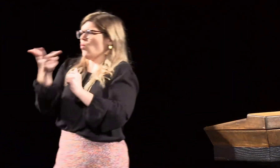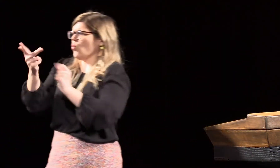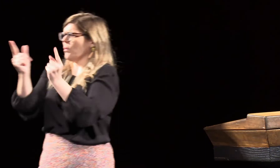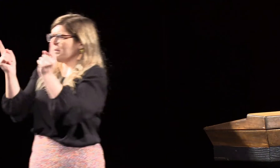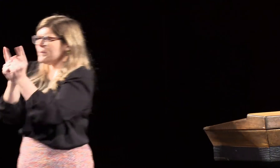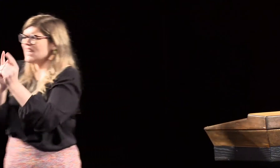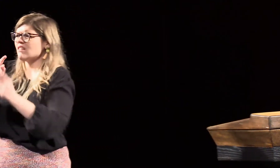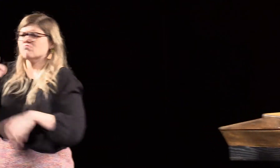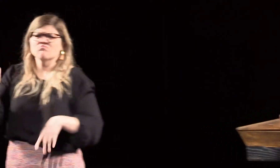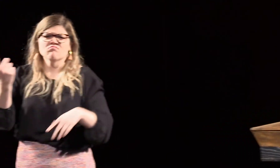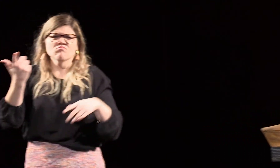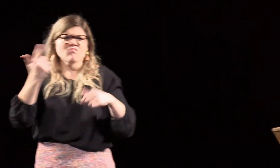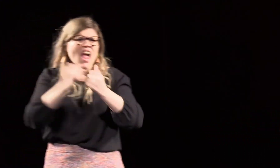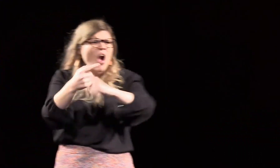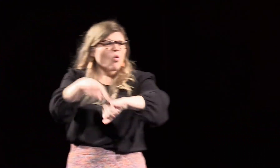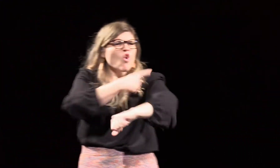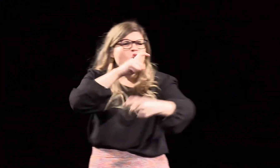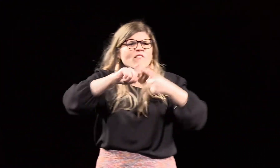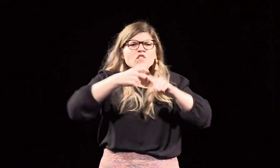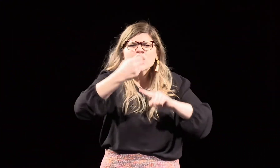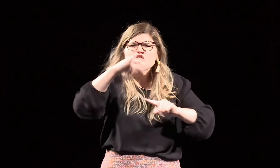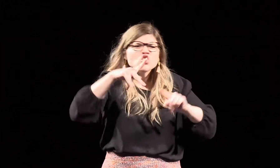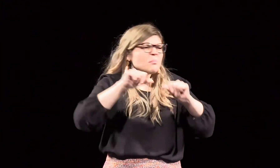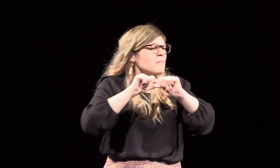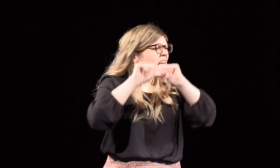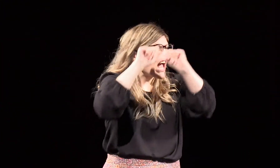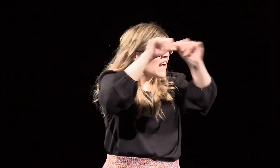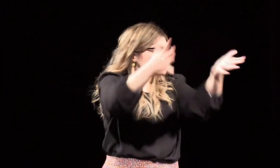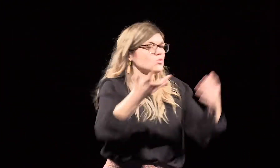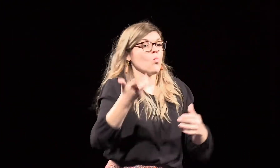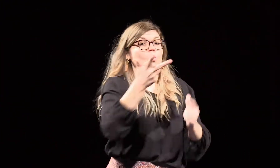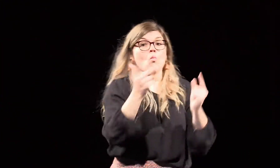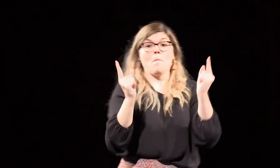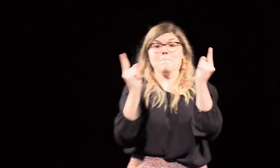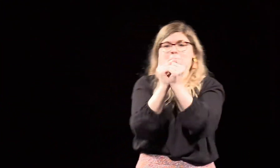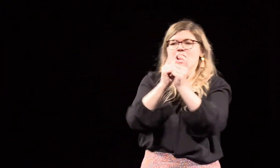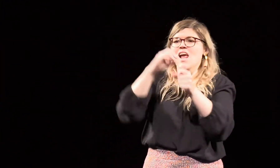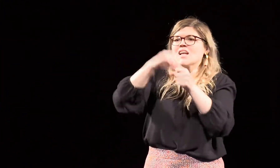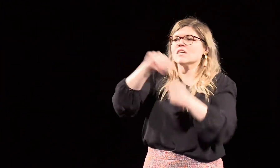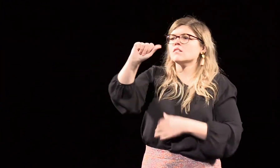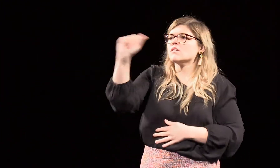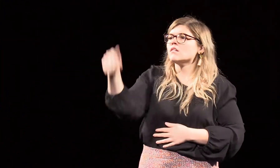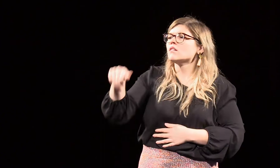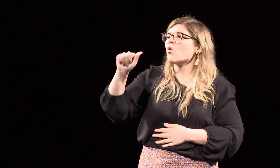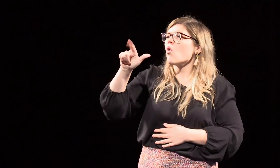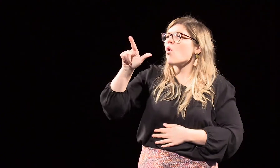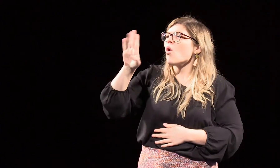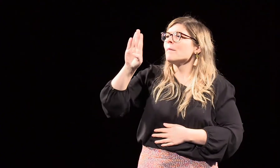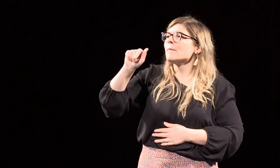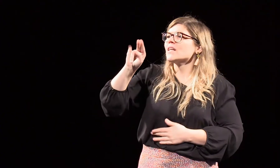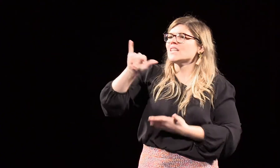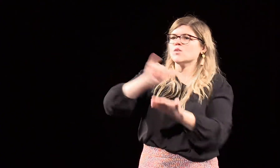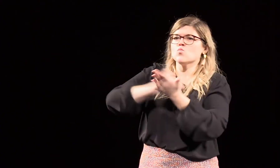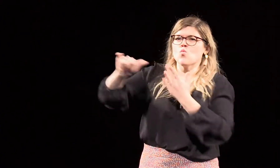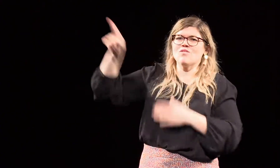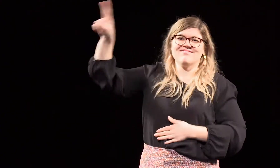So you might be wondering how these 3 people met and why their friendship lasted so long. Well, they met in Albany.